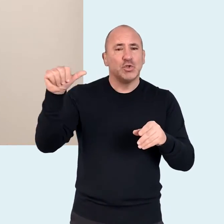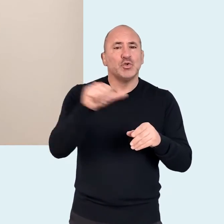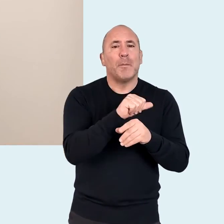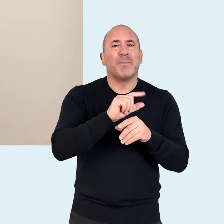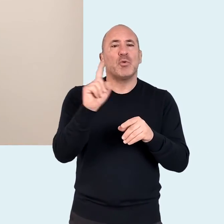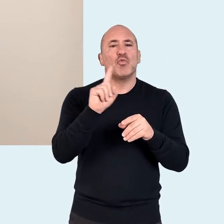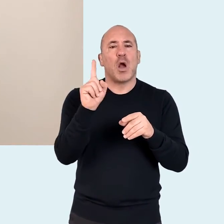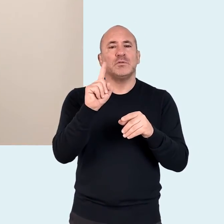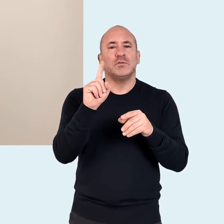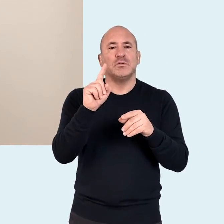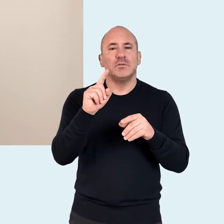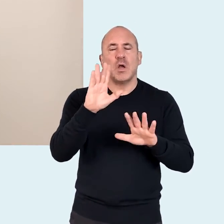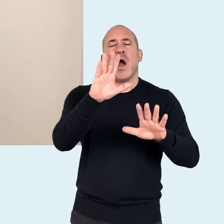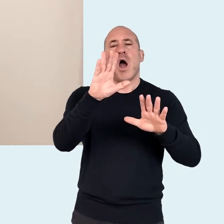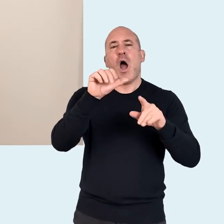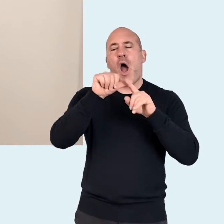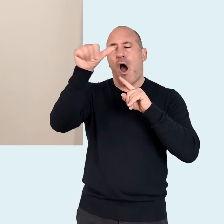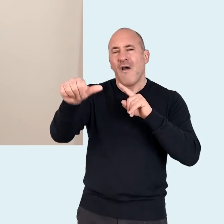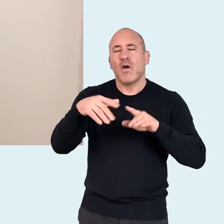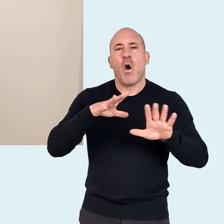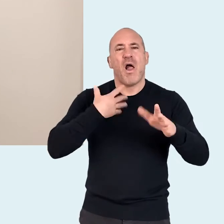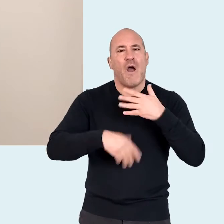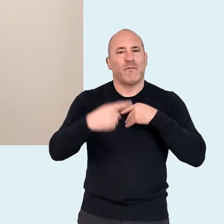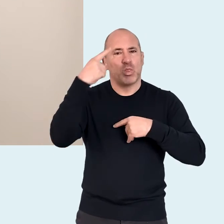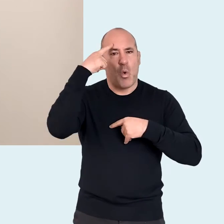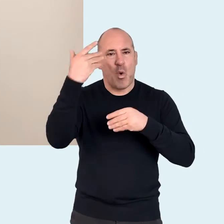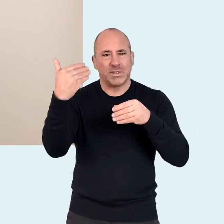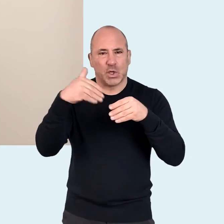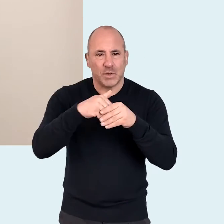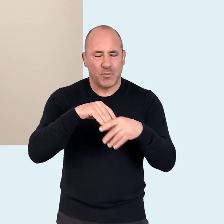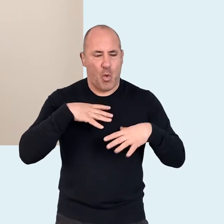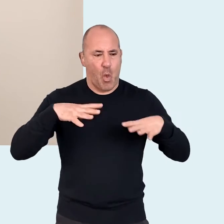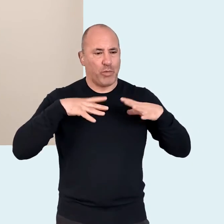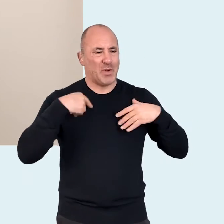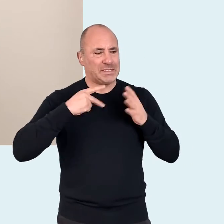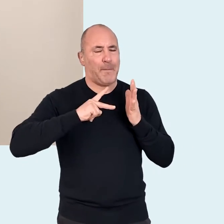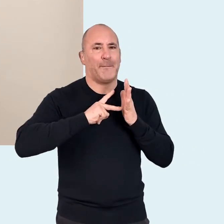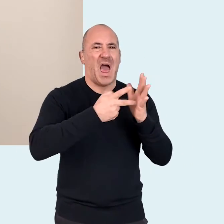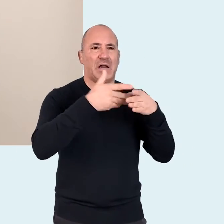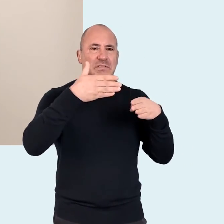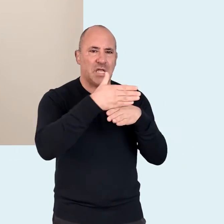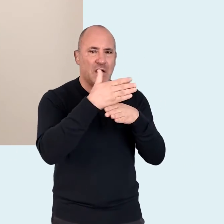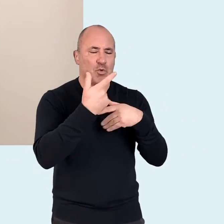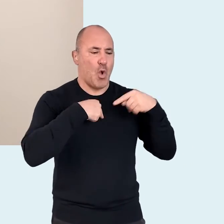should not be an add on that is thought about after the task is set or after the dance is